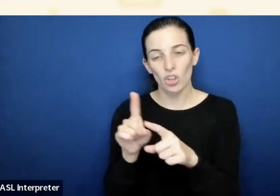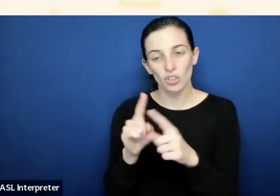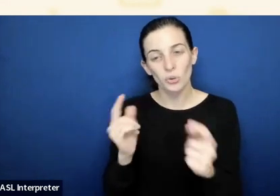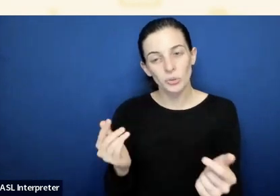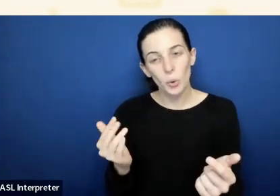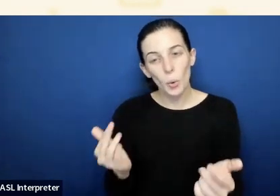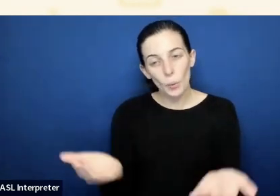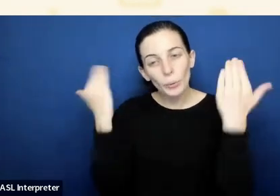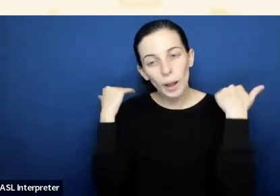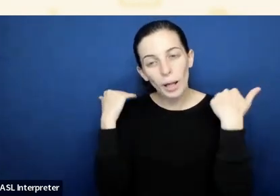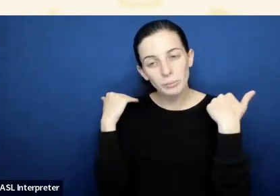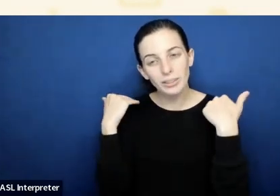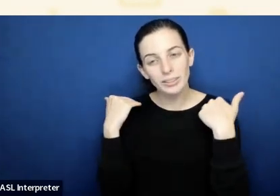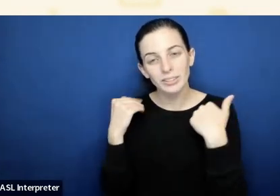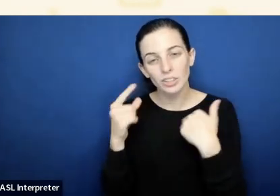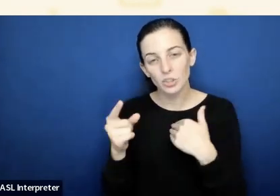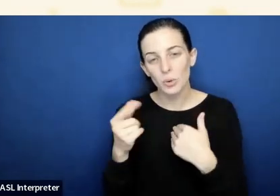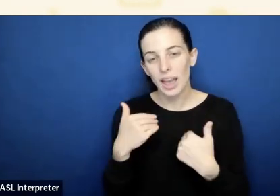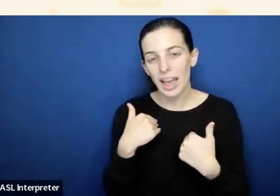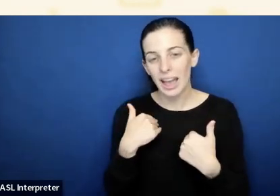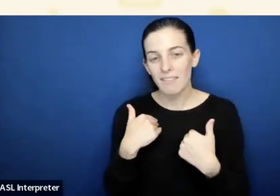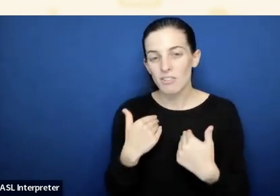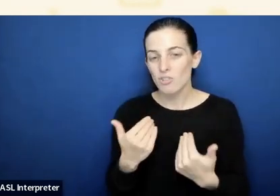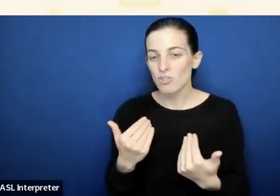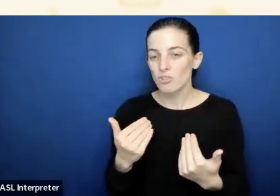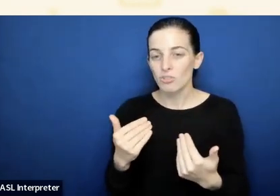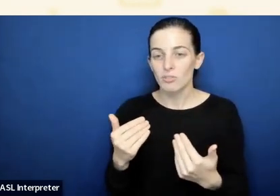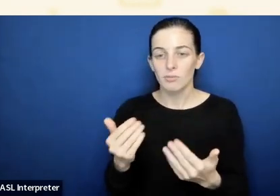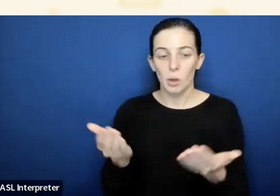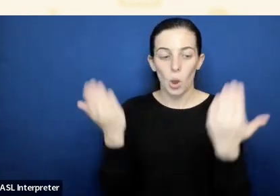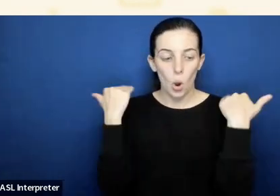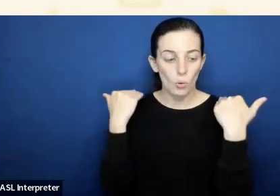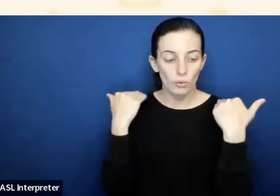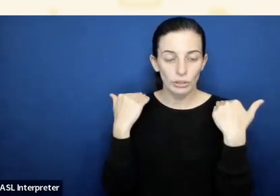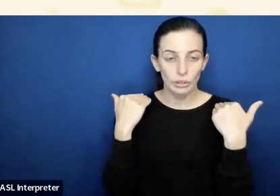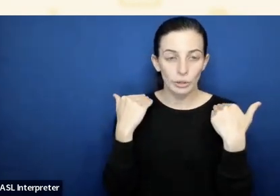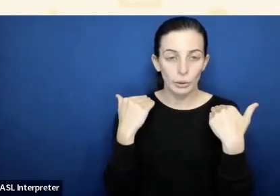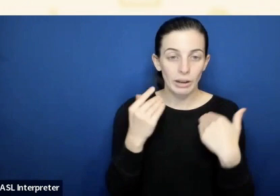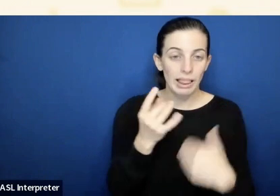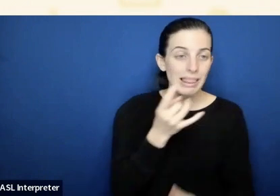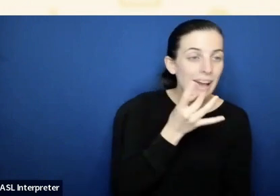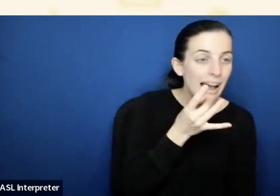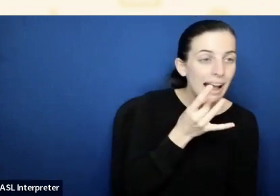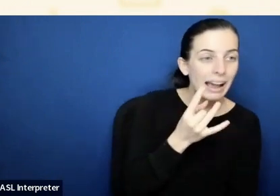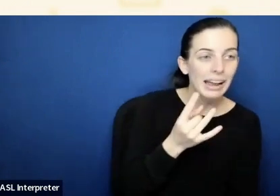when you also have sensory overload, not only from lights, but also from sounds.